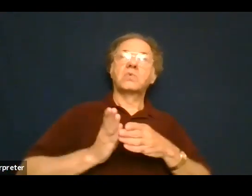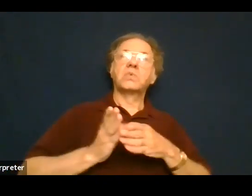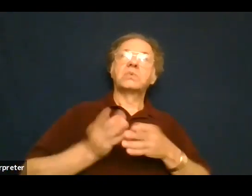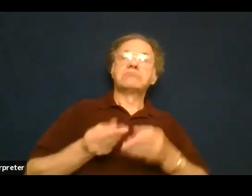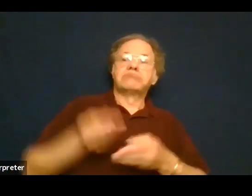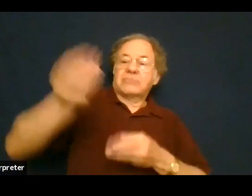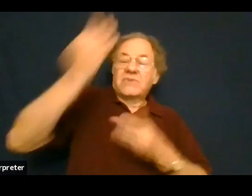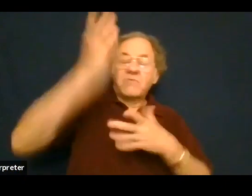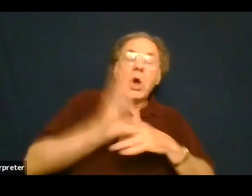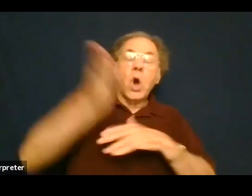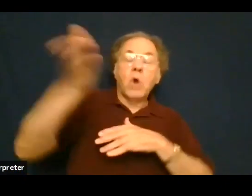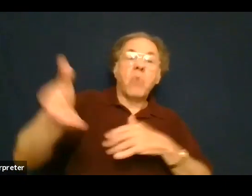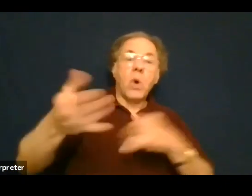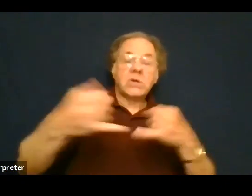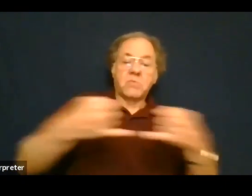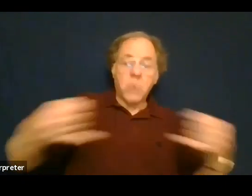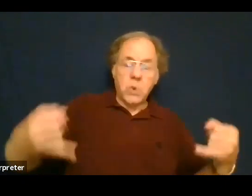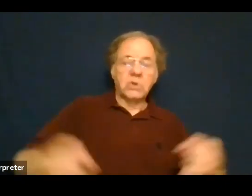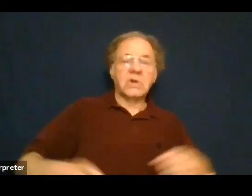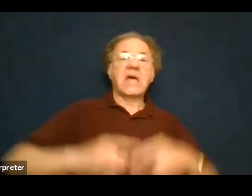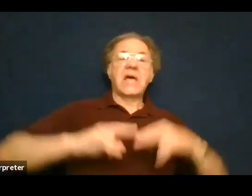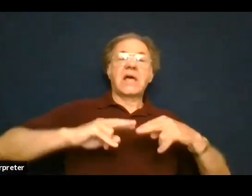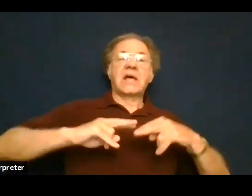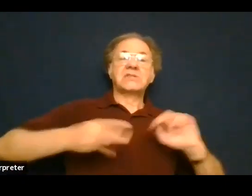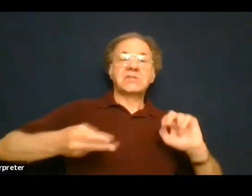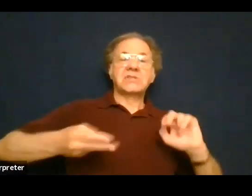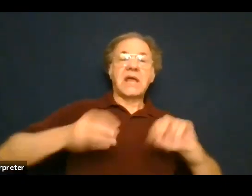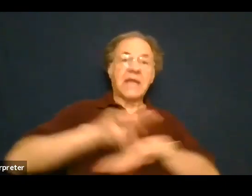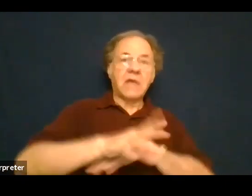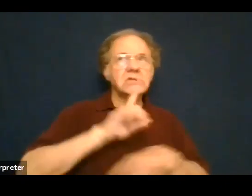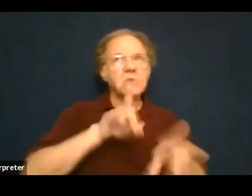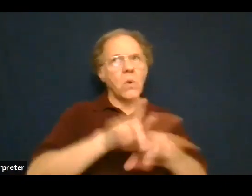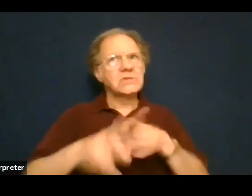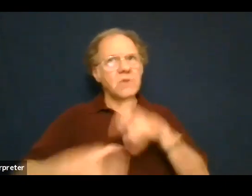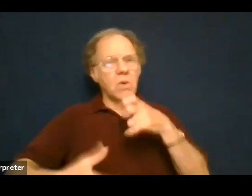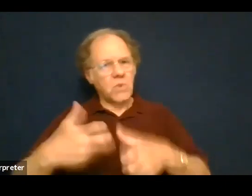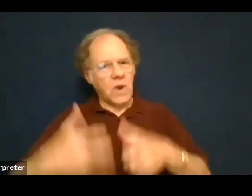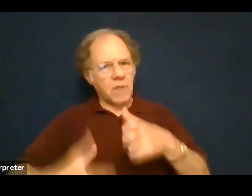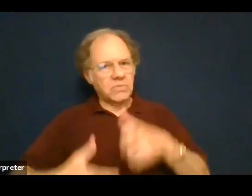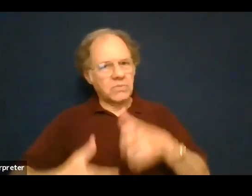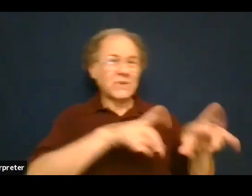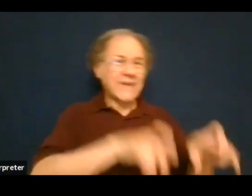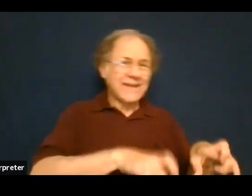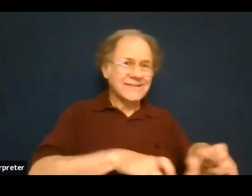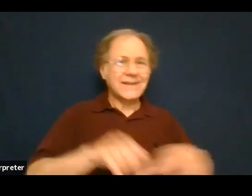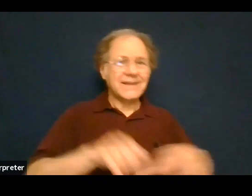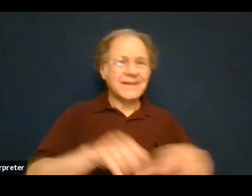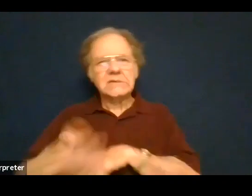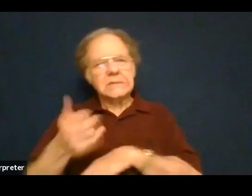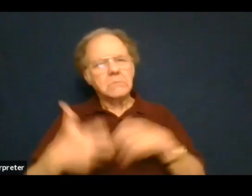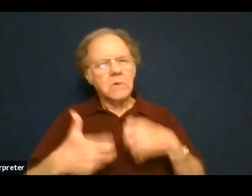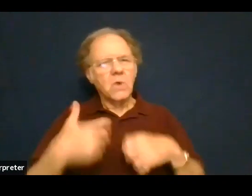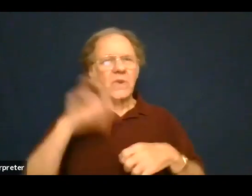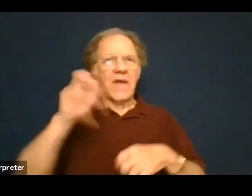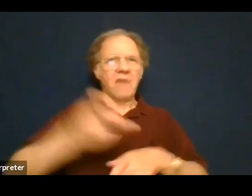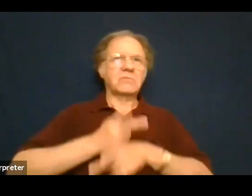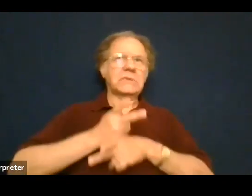Genetic counseling is creating a problem for us also. And so we really have to be thoughtful about how